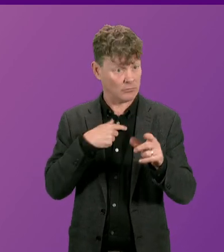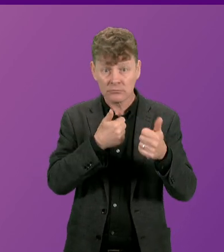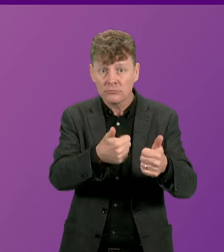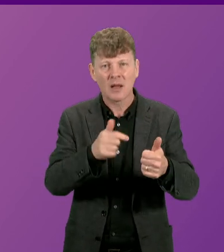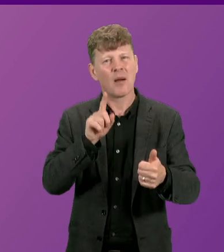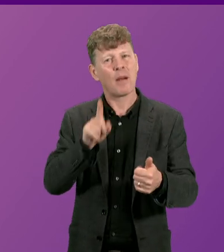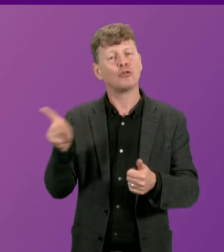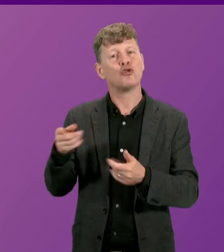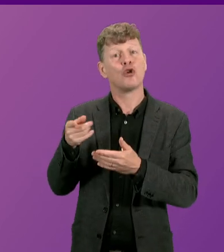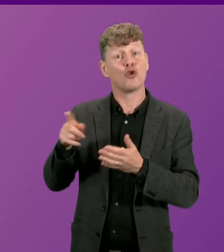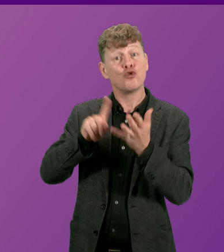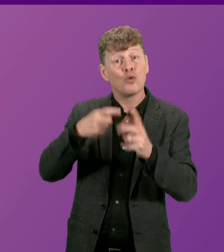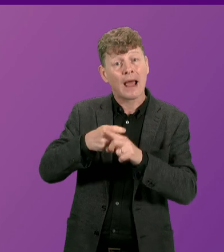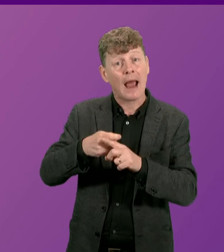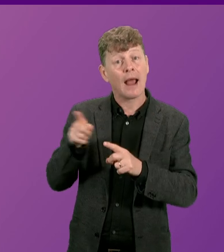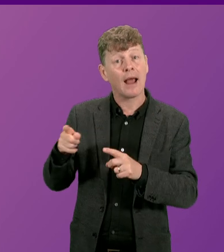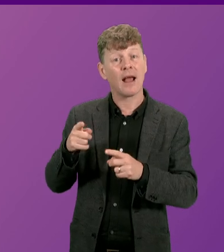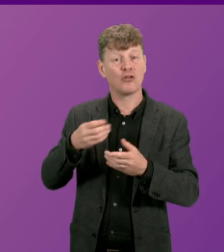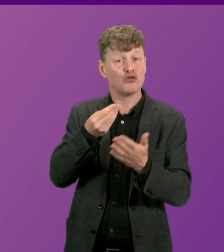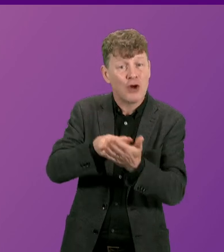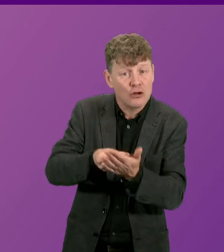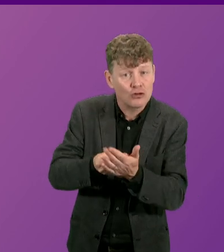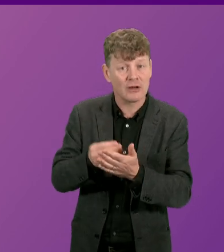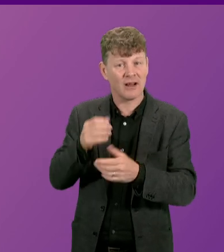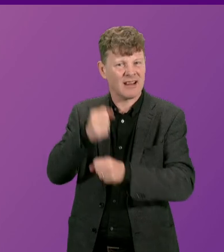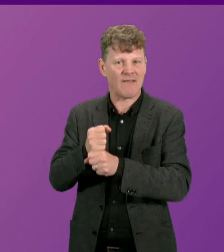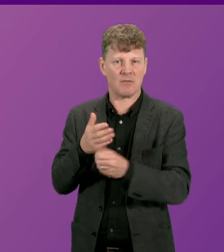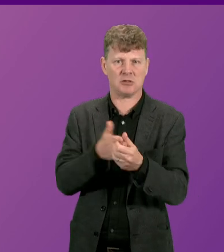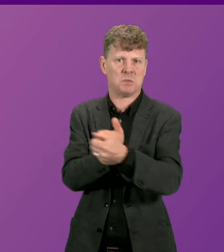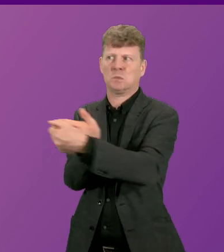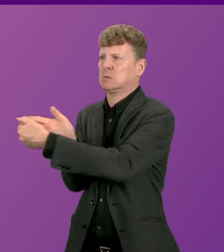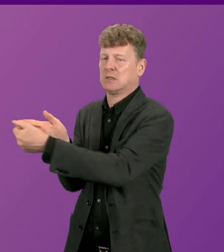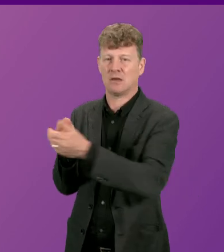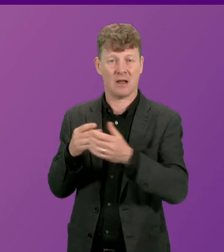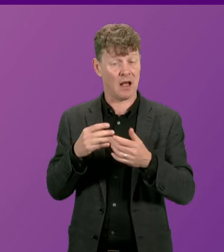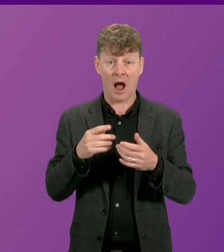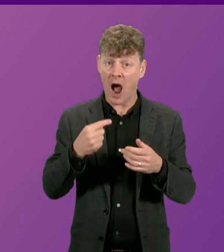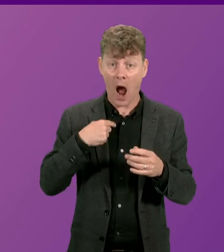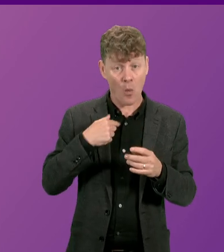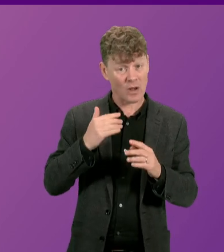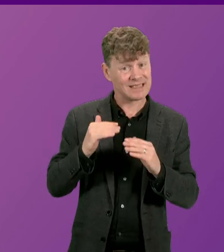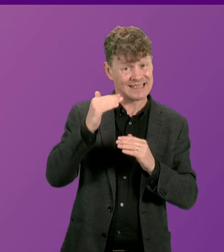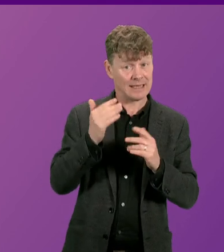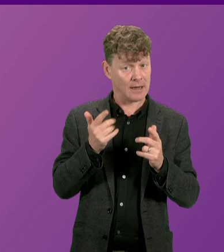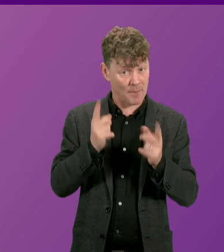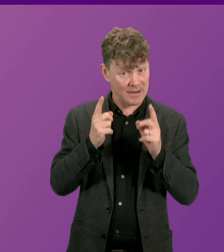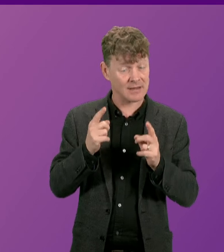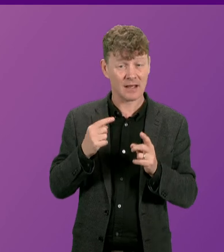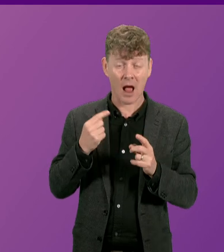the Treasury and by United Kingdom ministers. I have lost count of the number of times, when I was a senior minister, that UK ministers promised me, face to face,